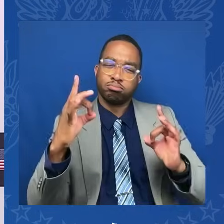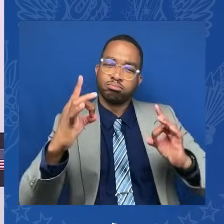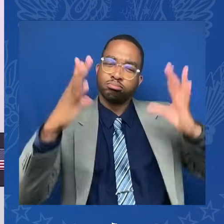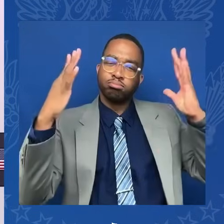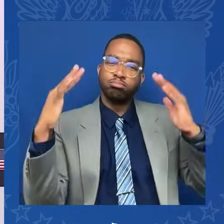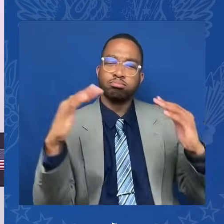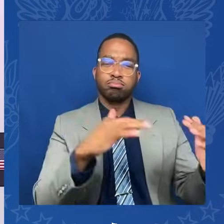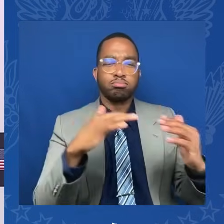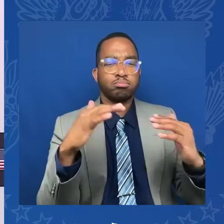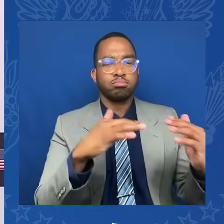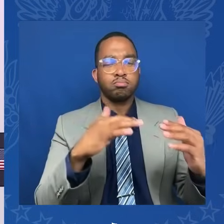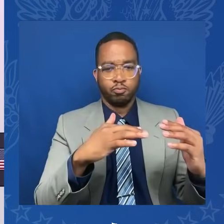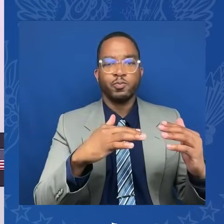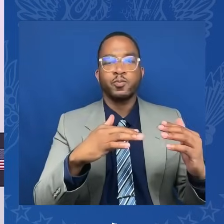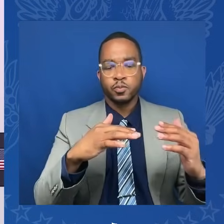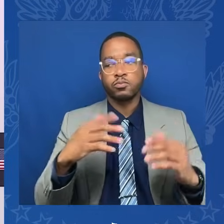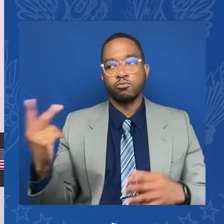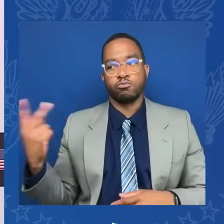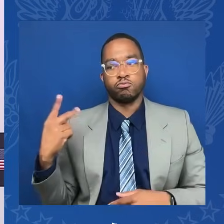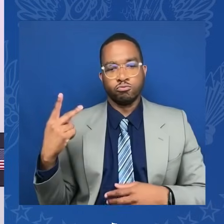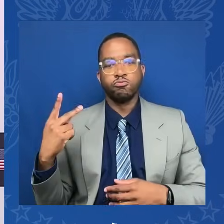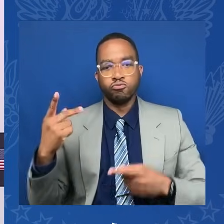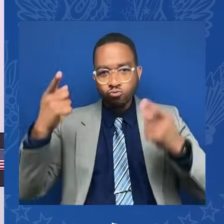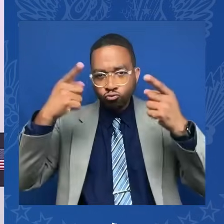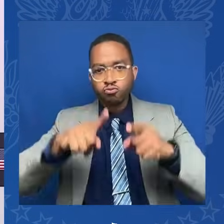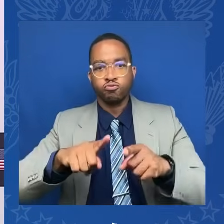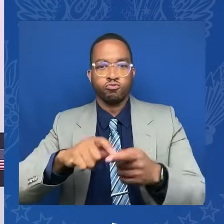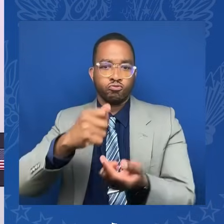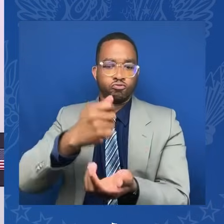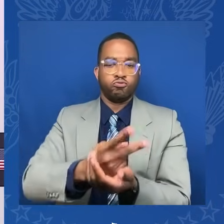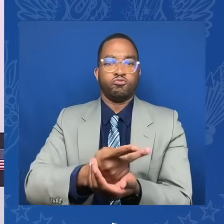strike its aggressor when defending its territory.